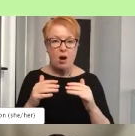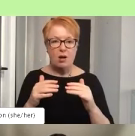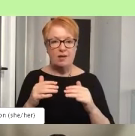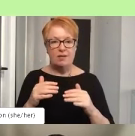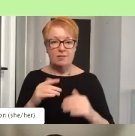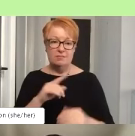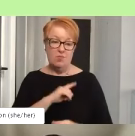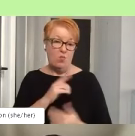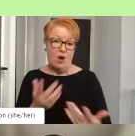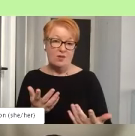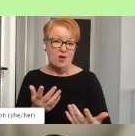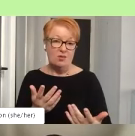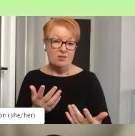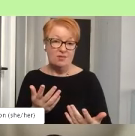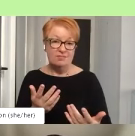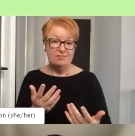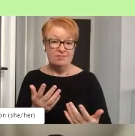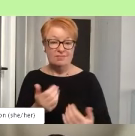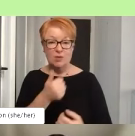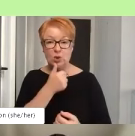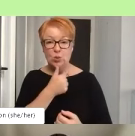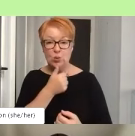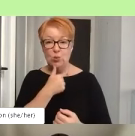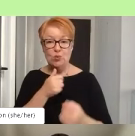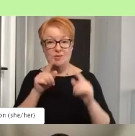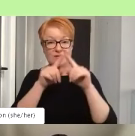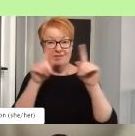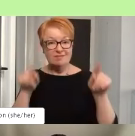idea, you know, so it is actually real, and it's also from very nearby.